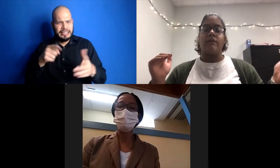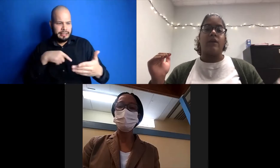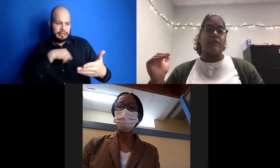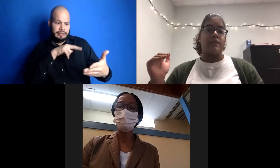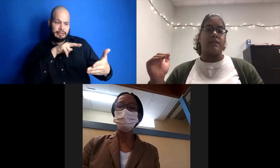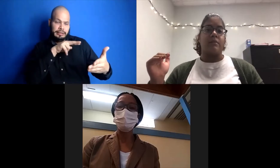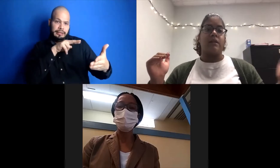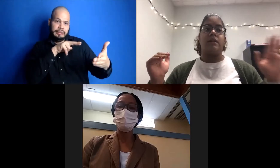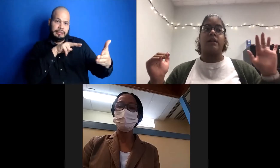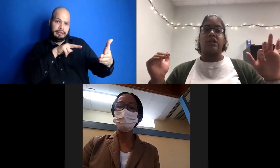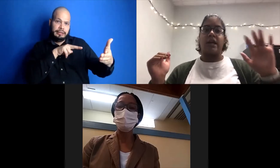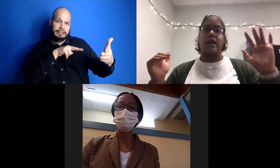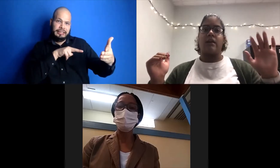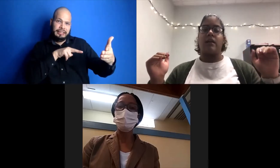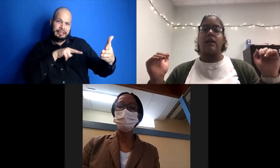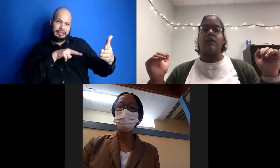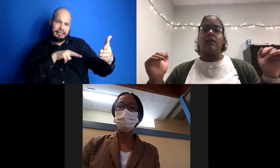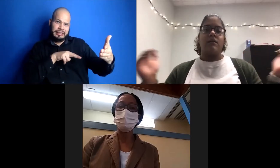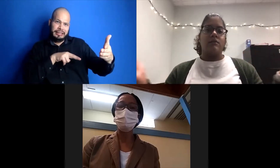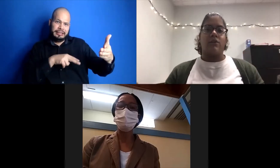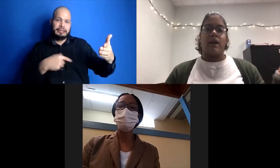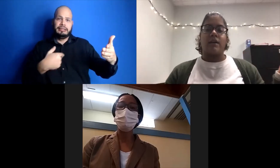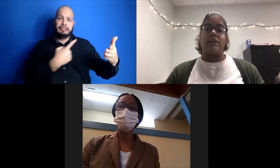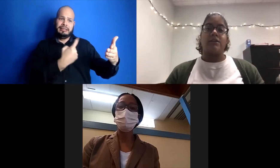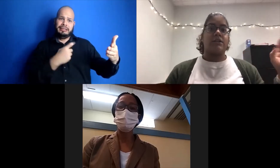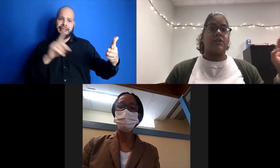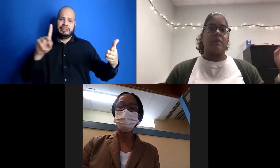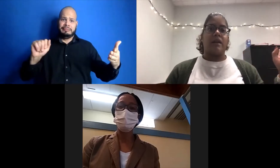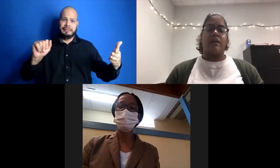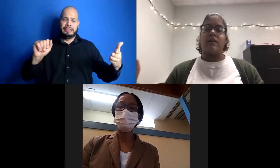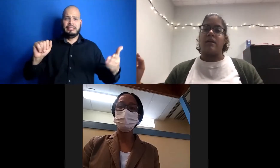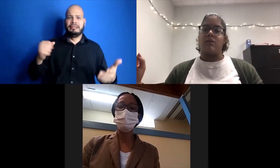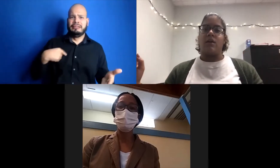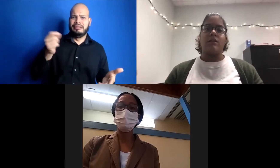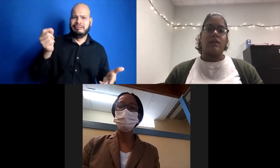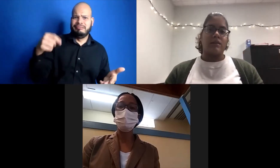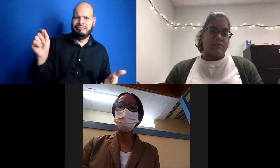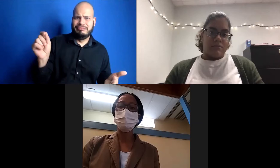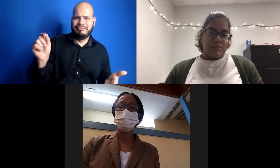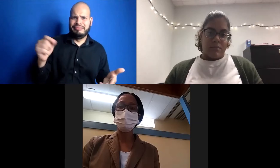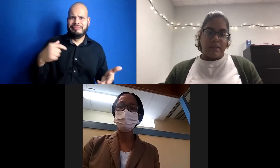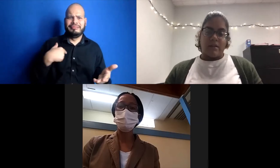have a disability like check it like they're not going to discriminate anyone like based on you